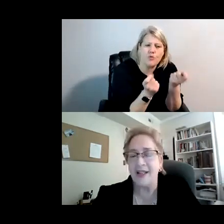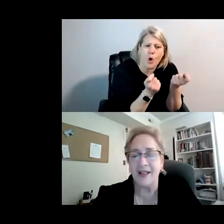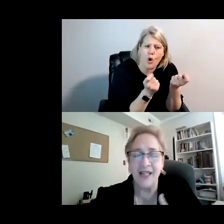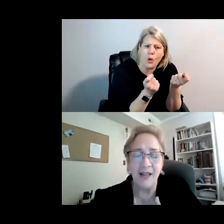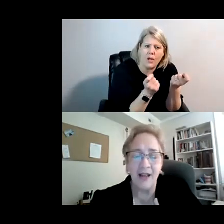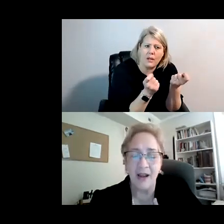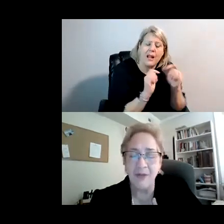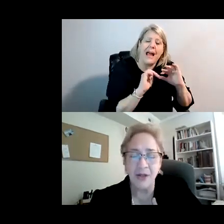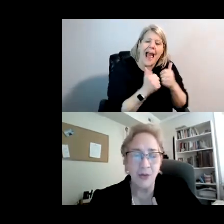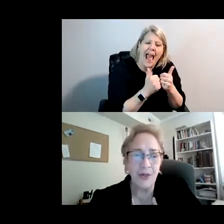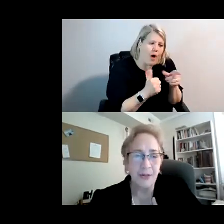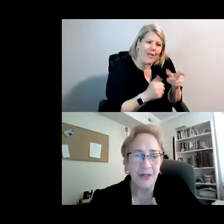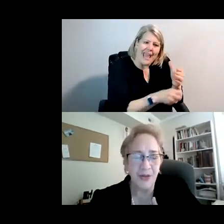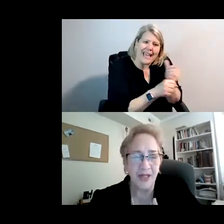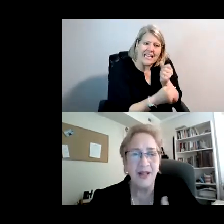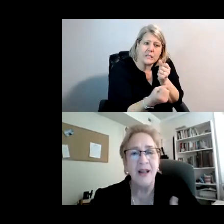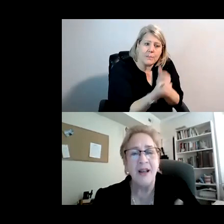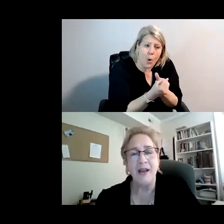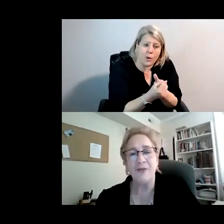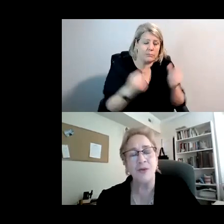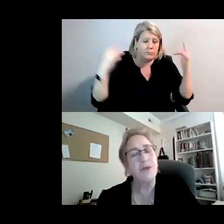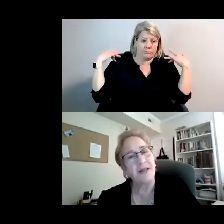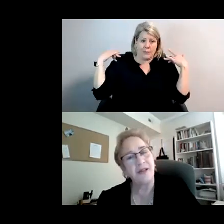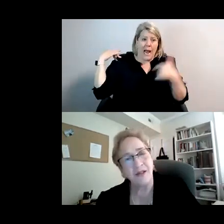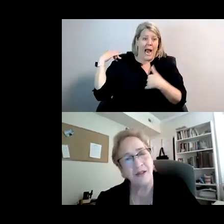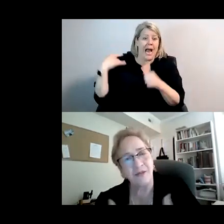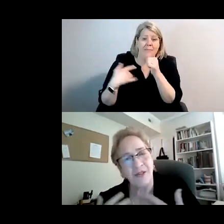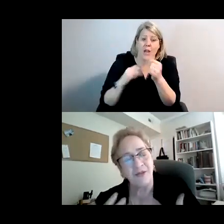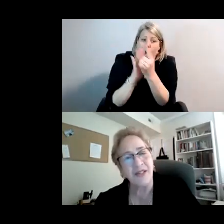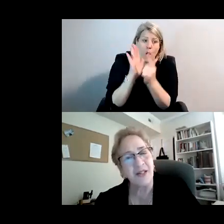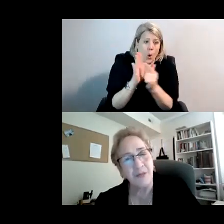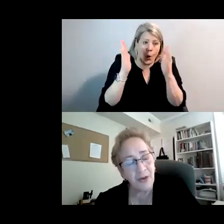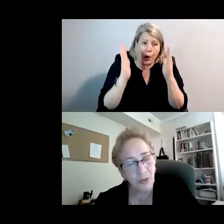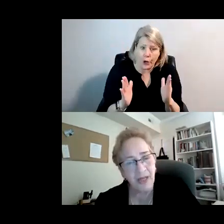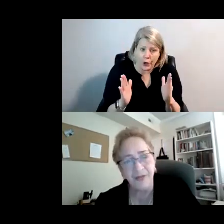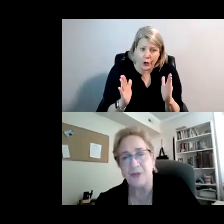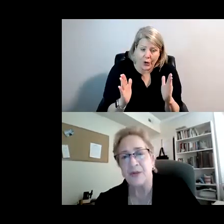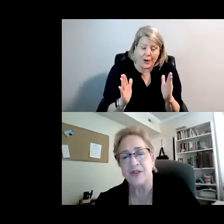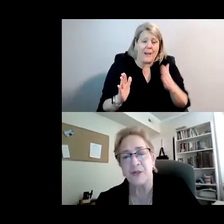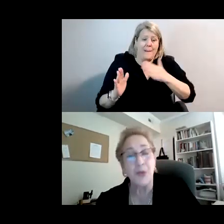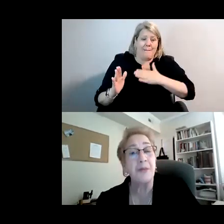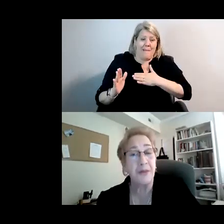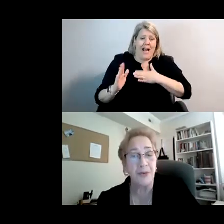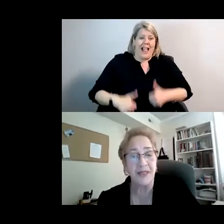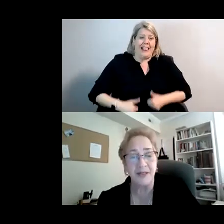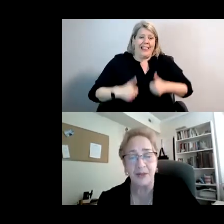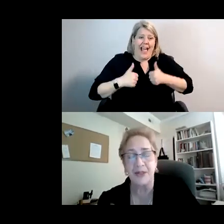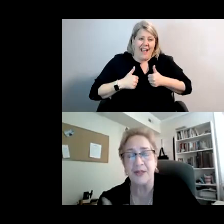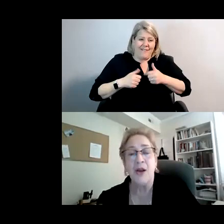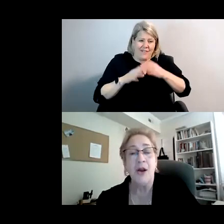And again, I'm not a lawyer by training. I really invested in my whole life in really supporting people with disabilities